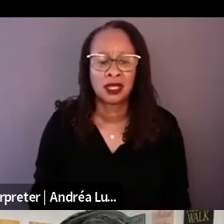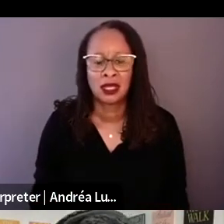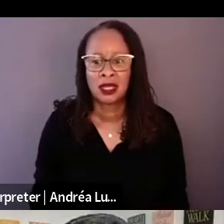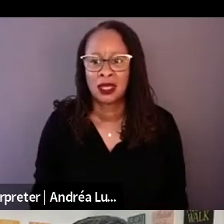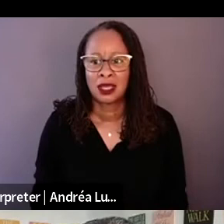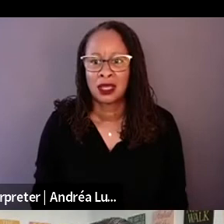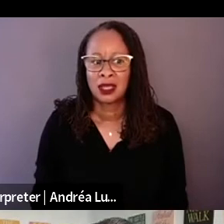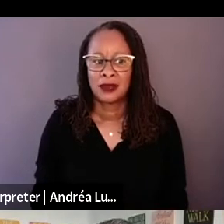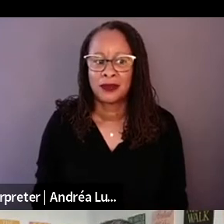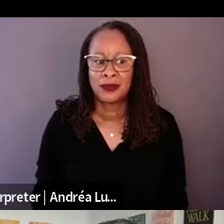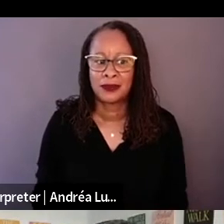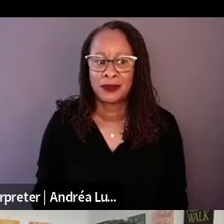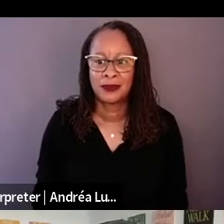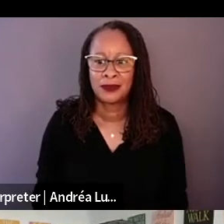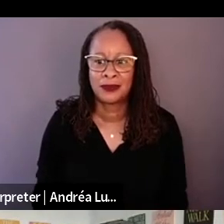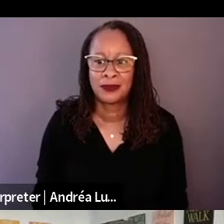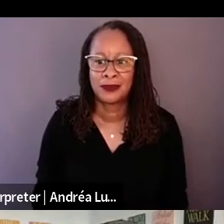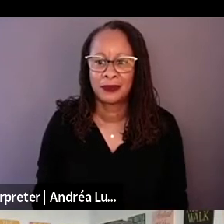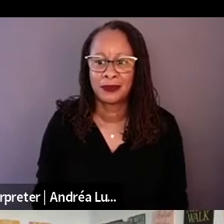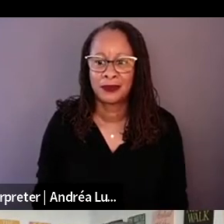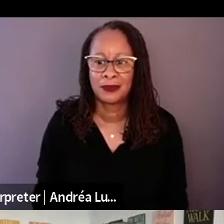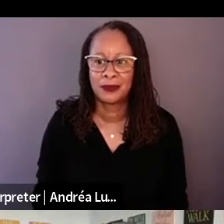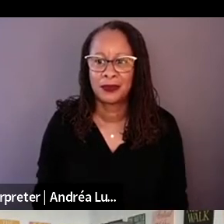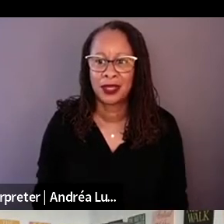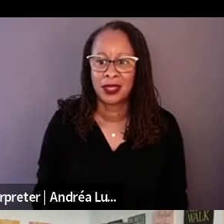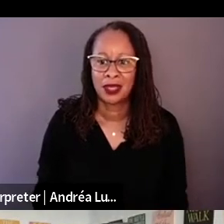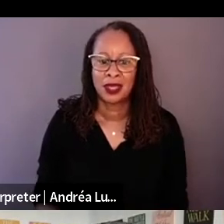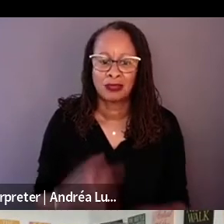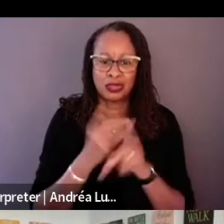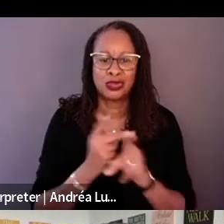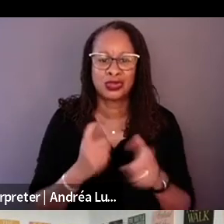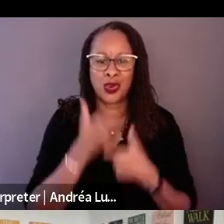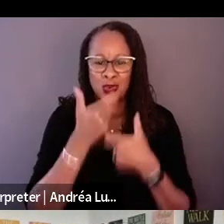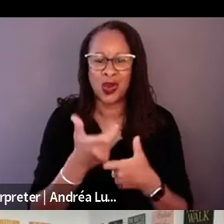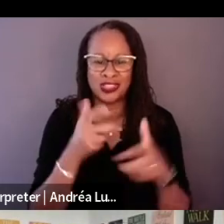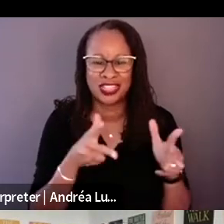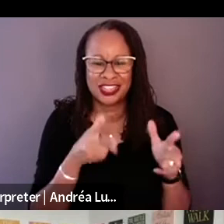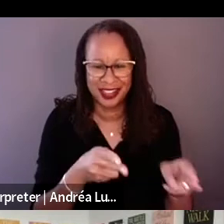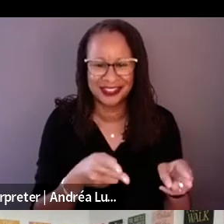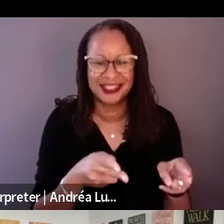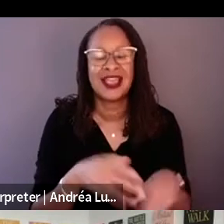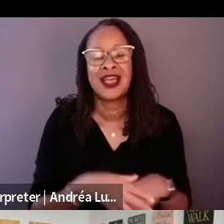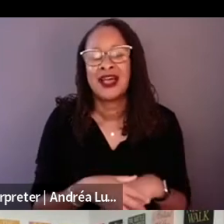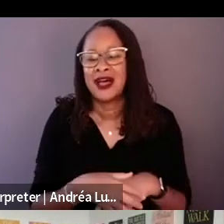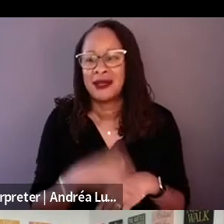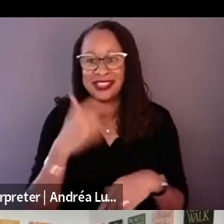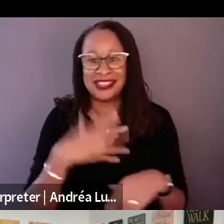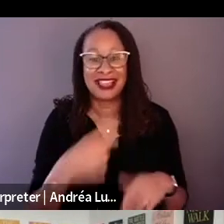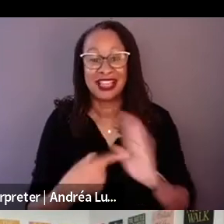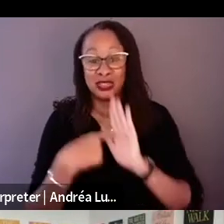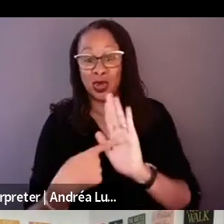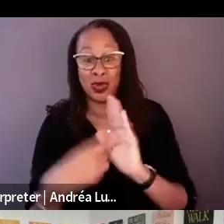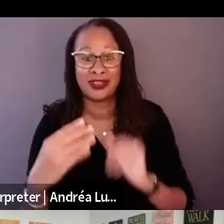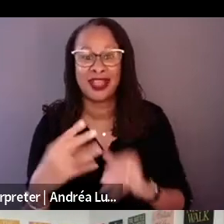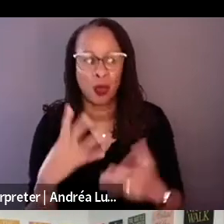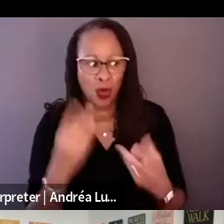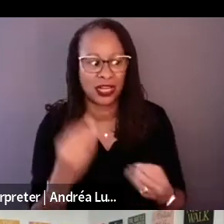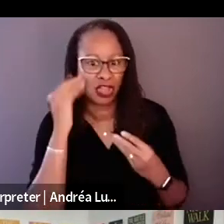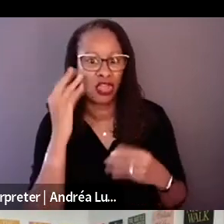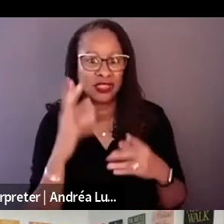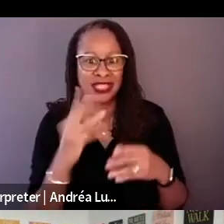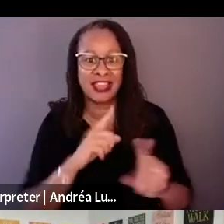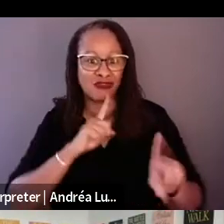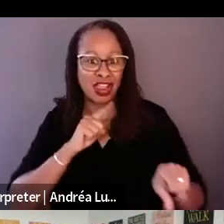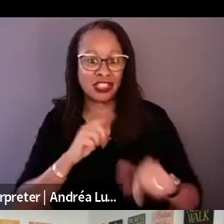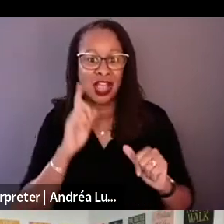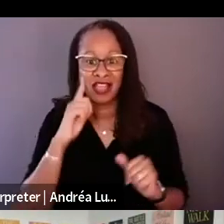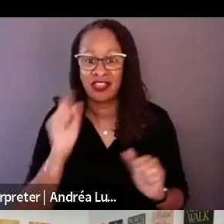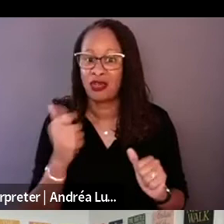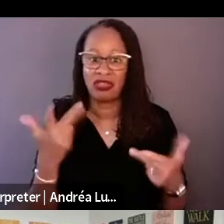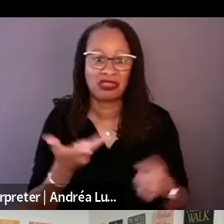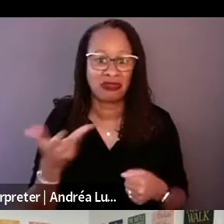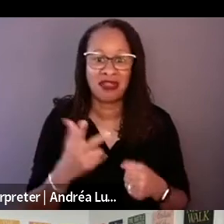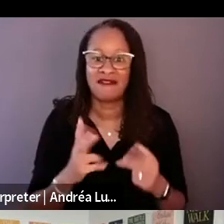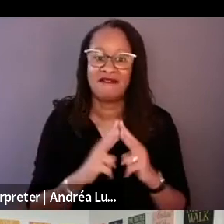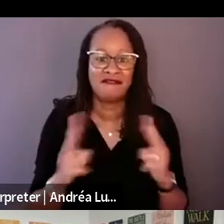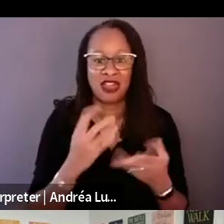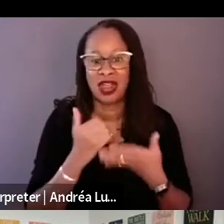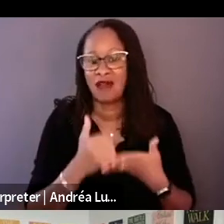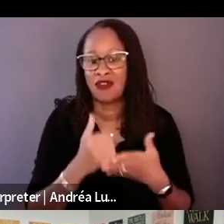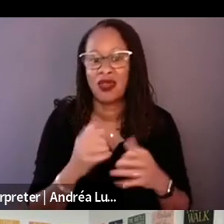I like showing and getting thoughts and reactions I thought they were all feedback and Aaron is a